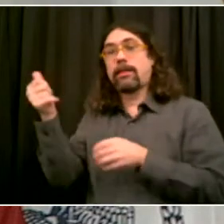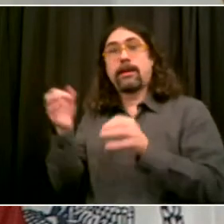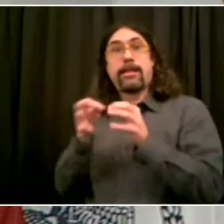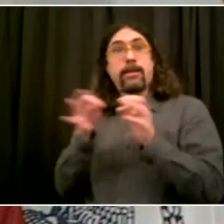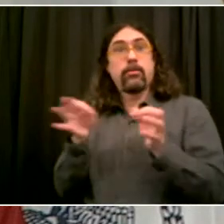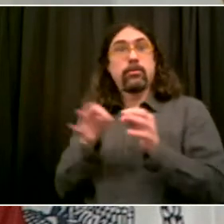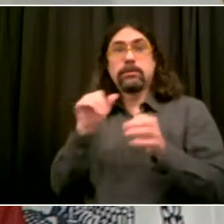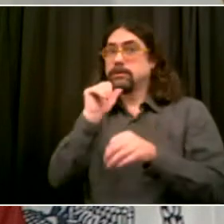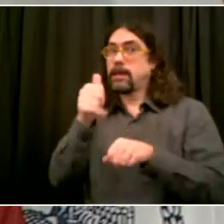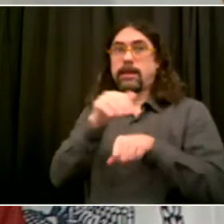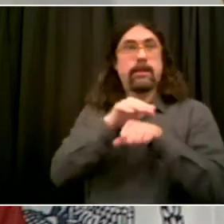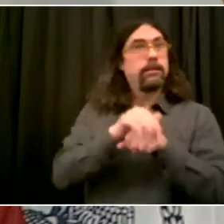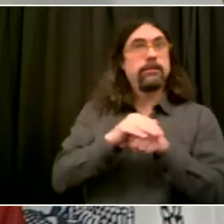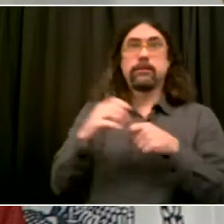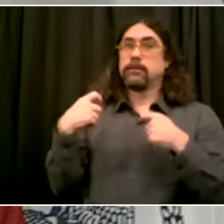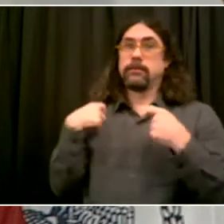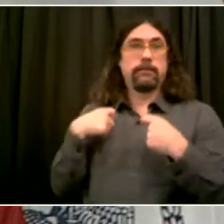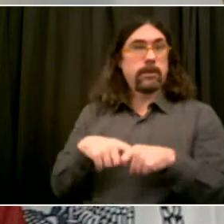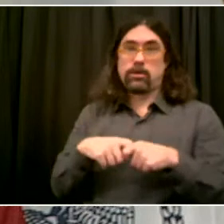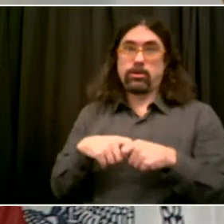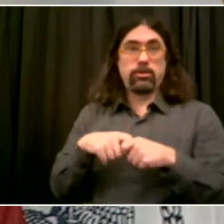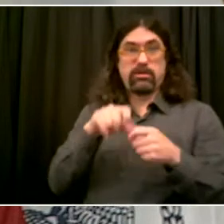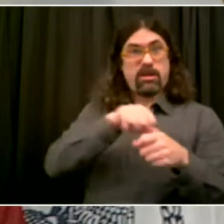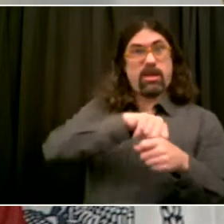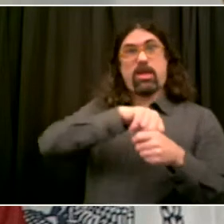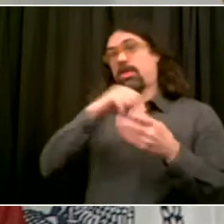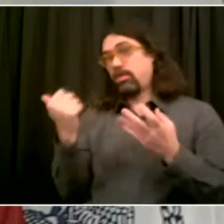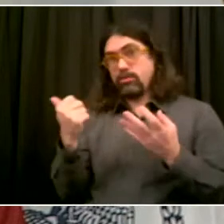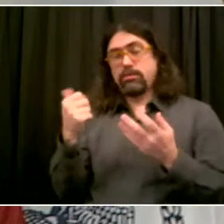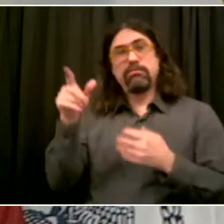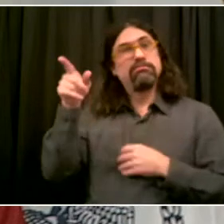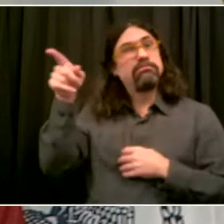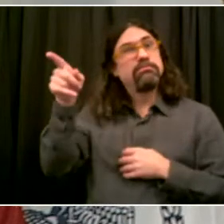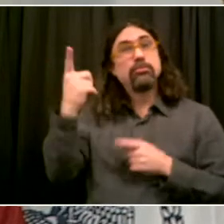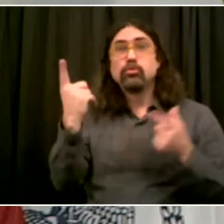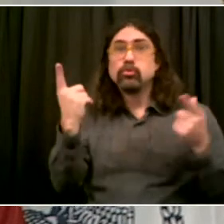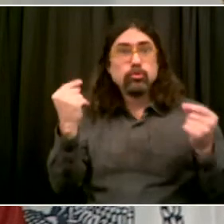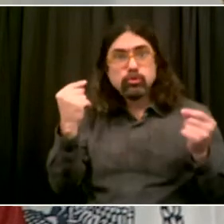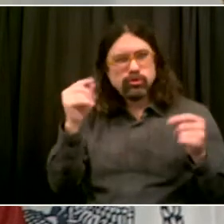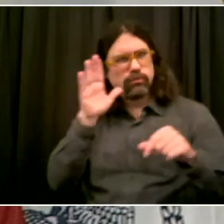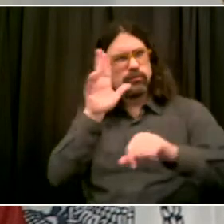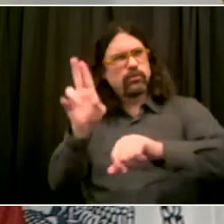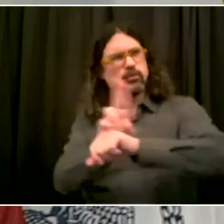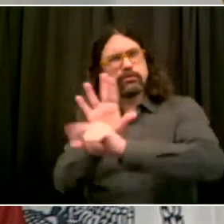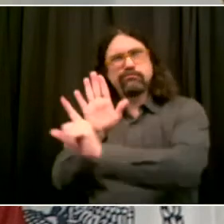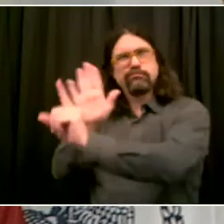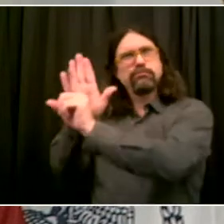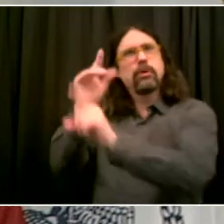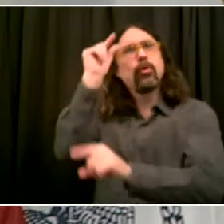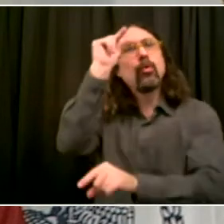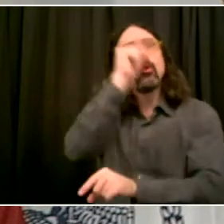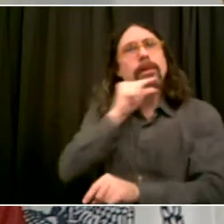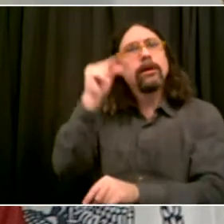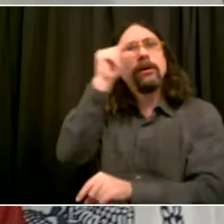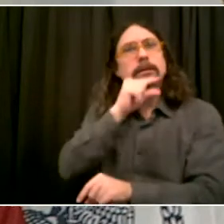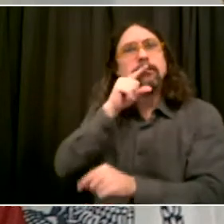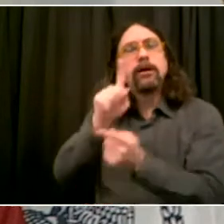INFORMATION YOU HAVE TO SUBMIT, WHEN WILL THOSE FORMS BE AVAILABLE TO PUBLIC HEALTH SYSTEMS OTHER THAN LANGUAGES OTHER THAN ENGLGLSHI?